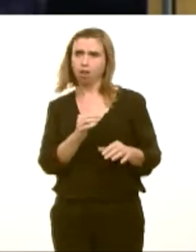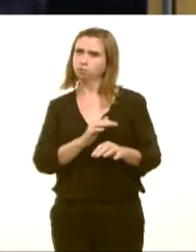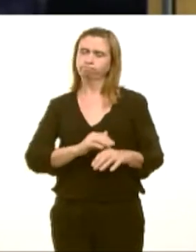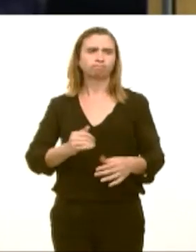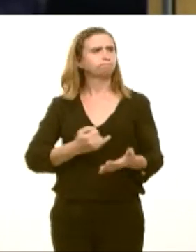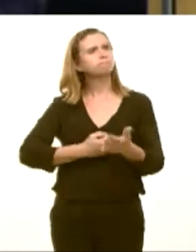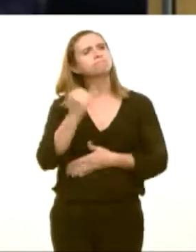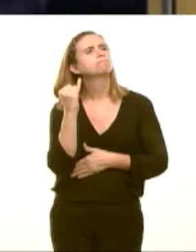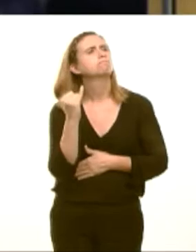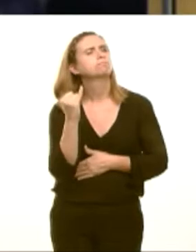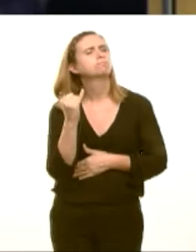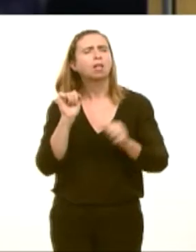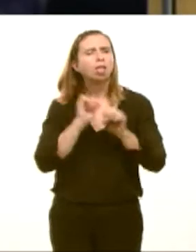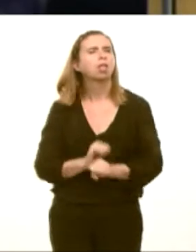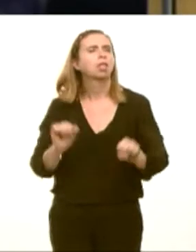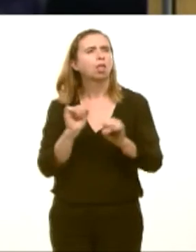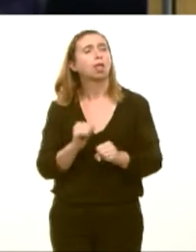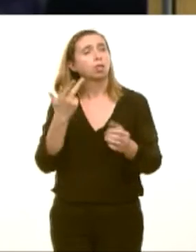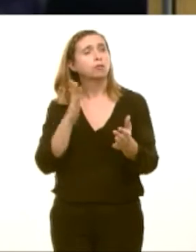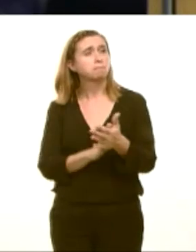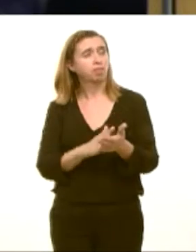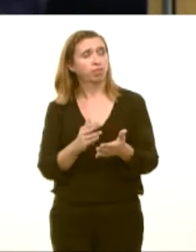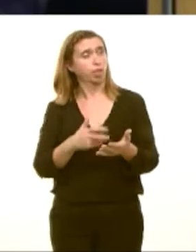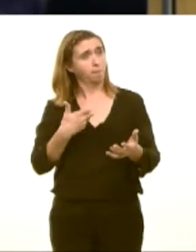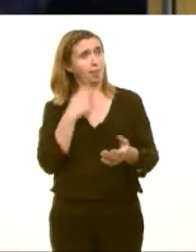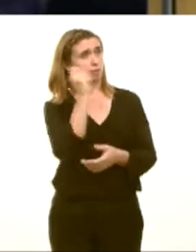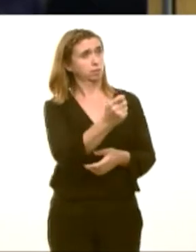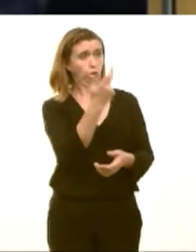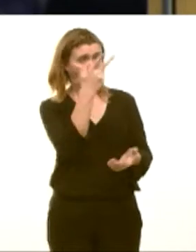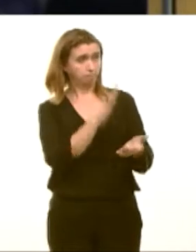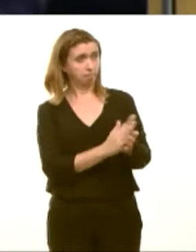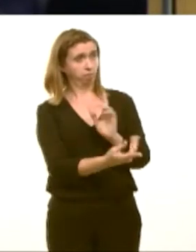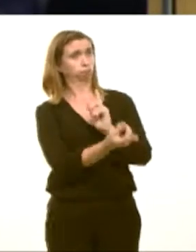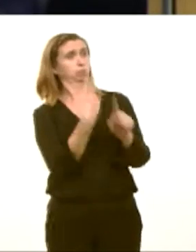to wait for an answer over this poor service, and what is his Government doing about ensuring